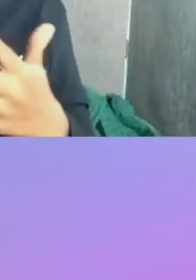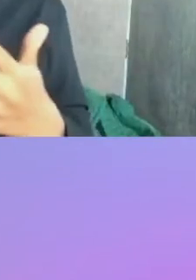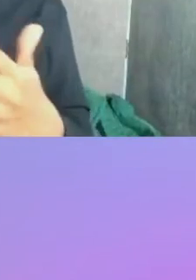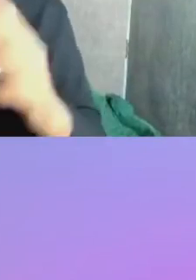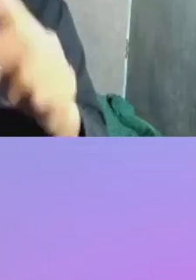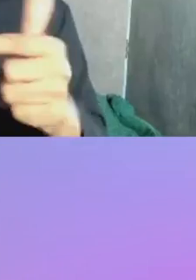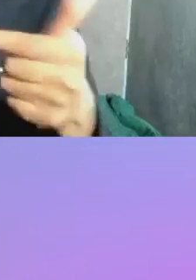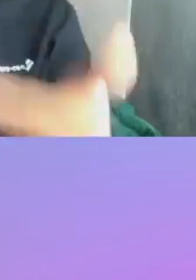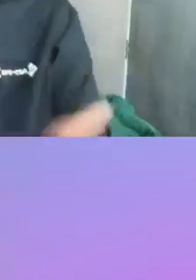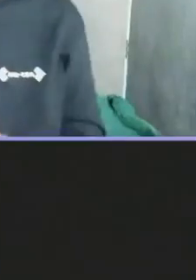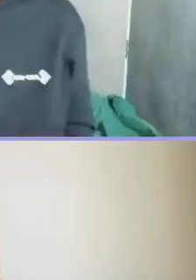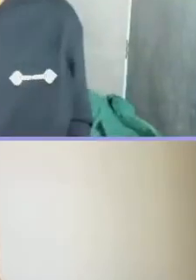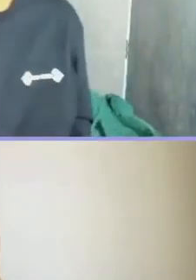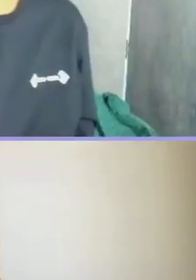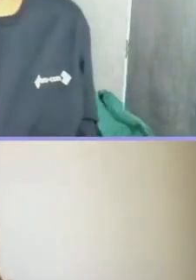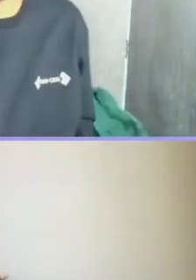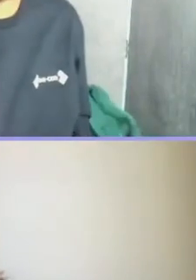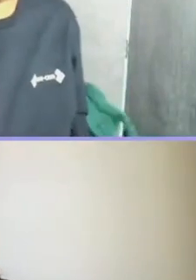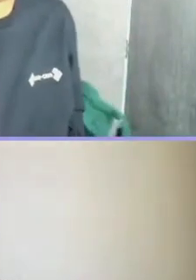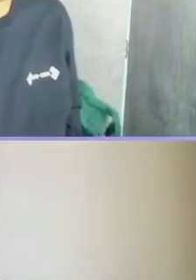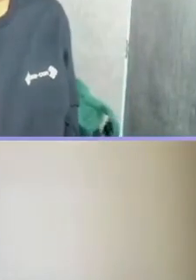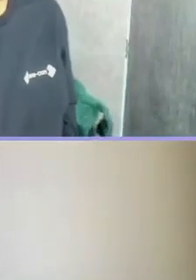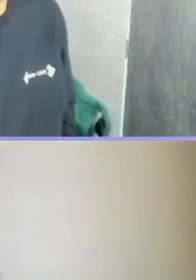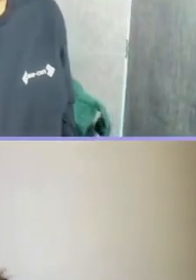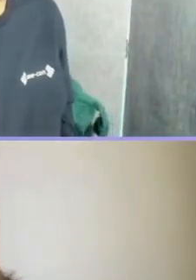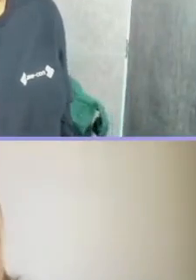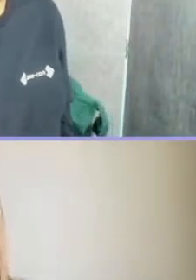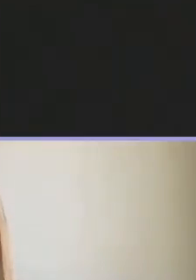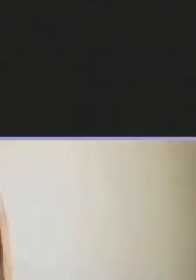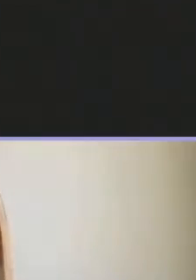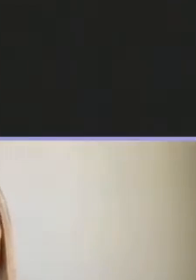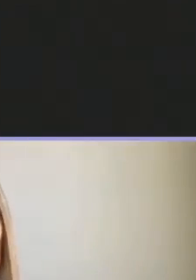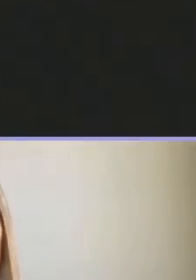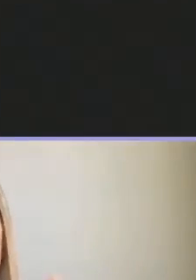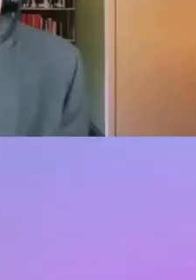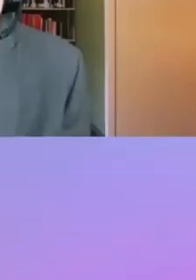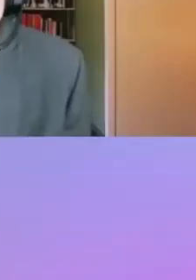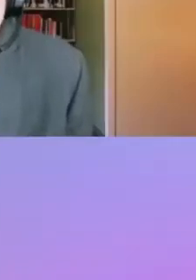are interested in it, what advice do you give to your